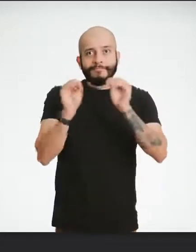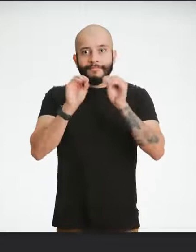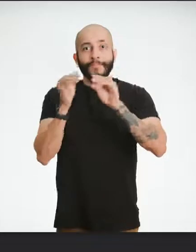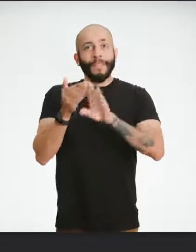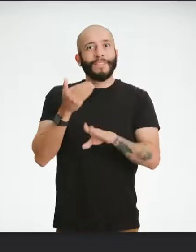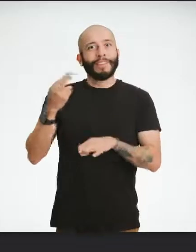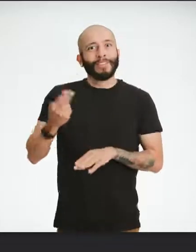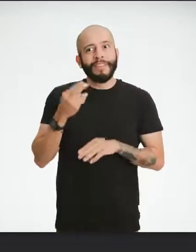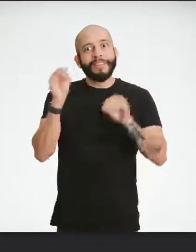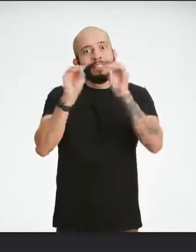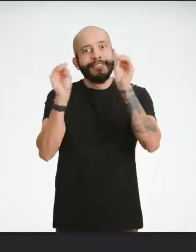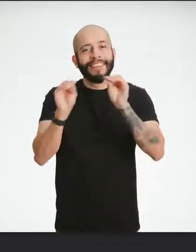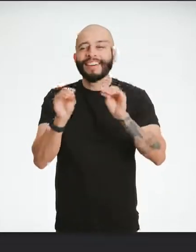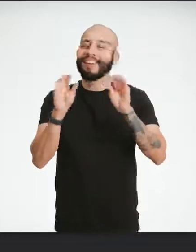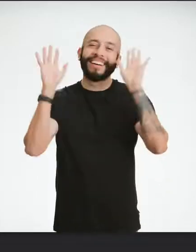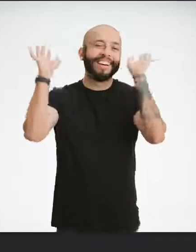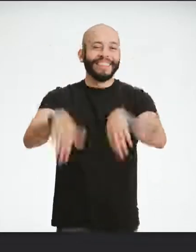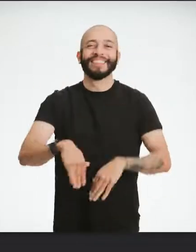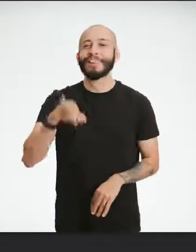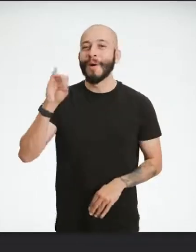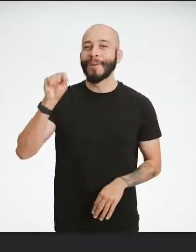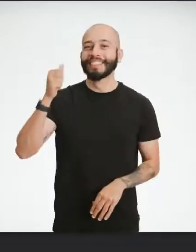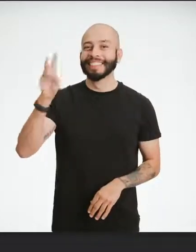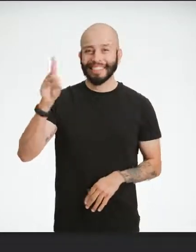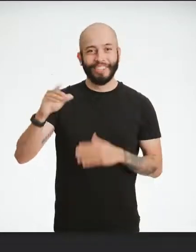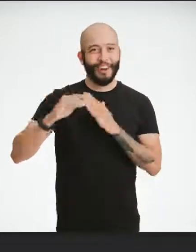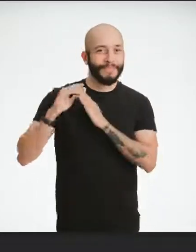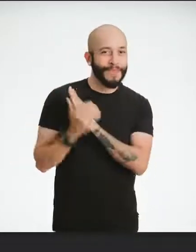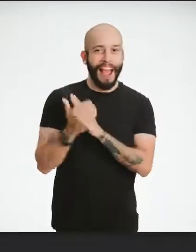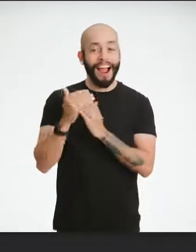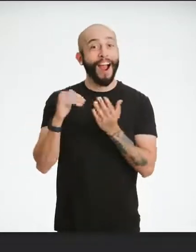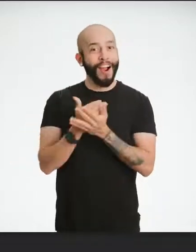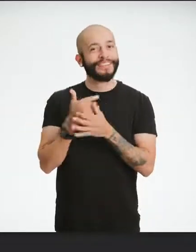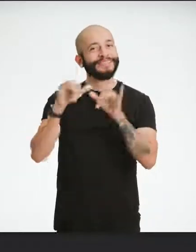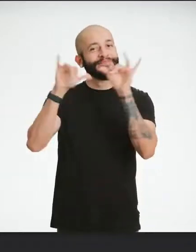We're making this automatic in iOS 16 with the new App Intents framework.